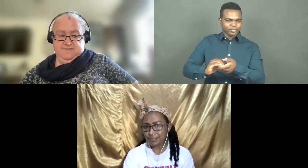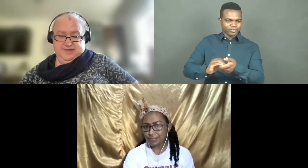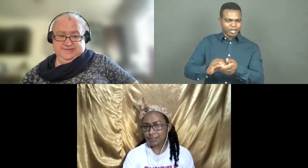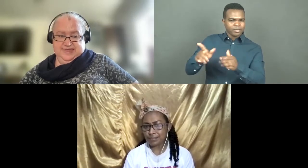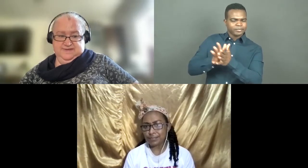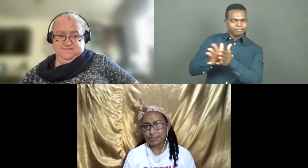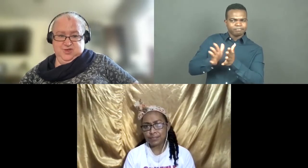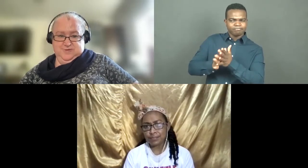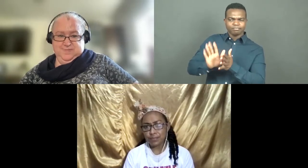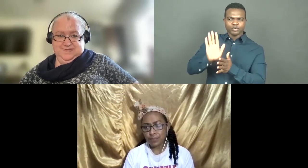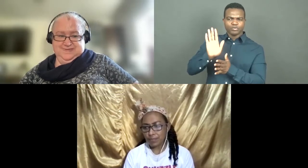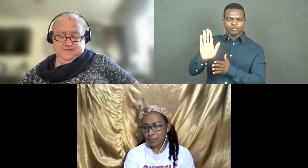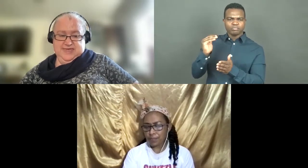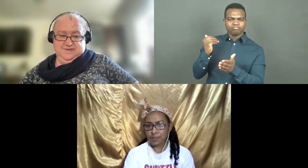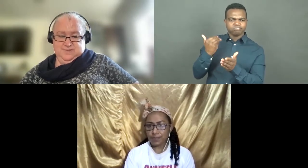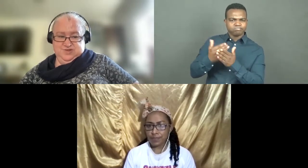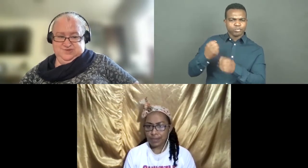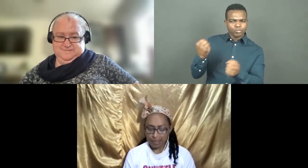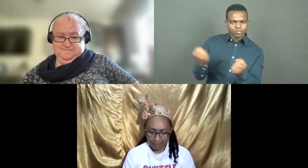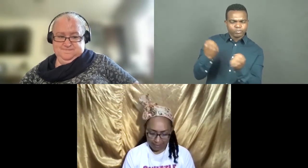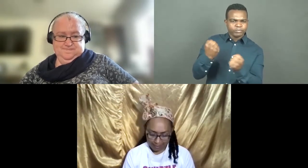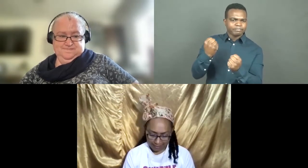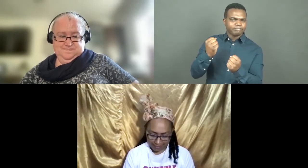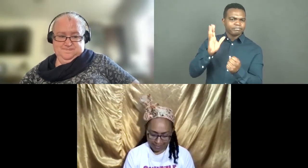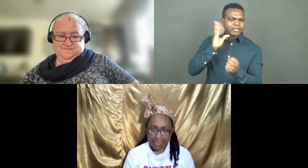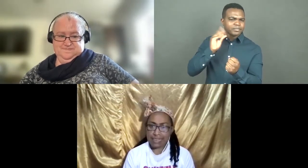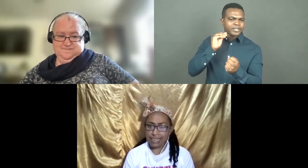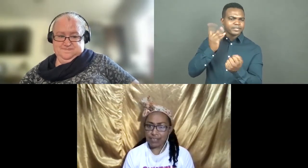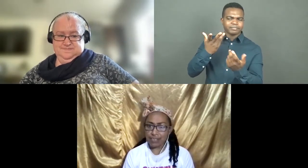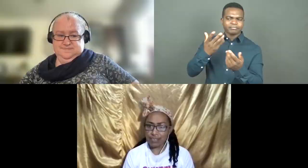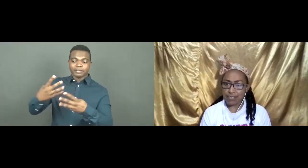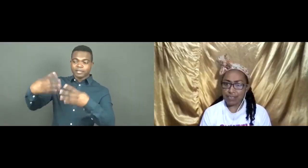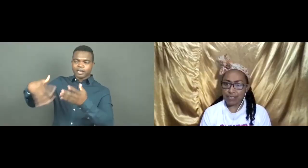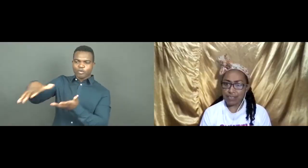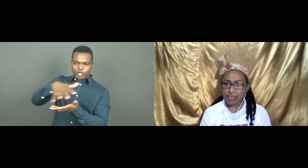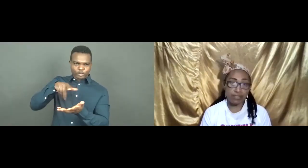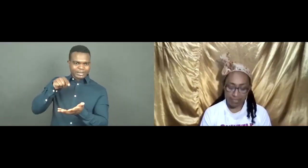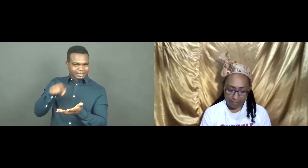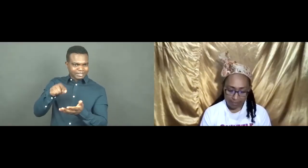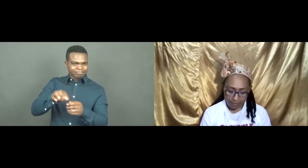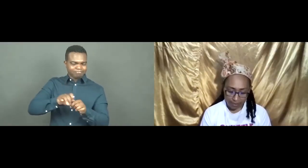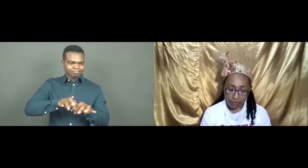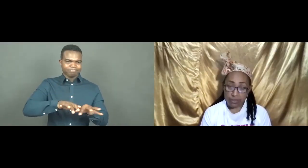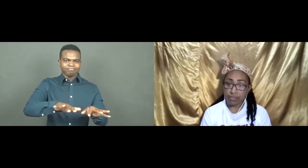minutes, for your response. Thank you so much. Laisa Vereti: Thank you, and very good evening